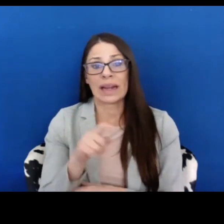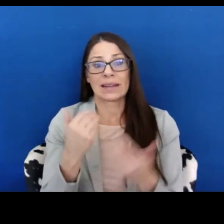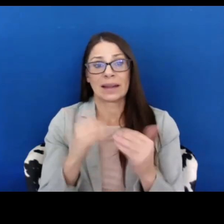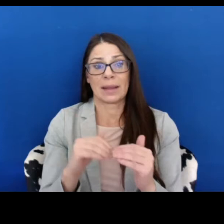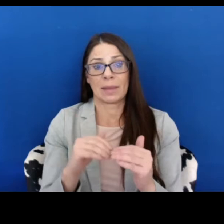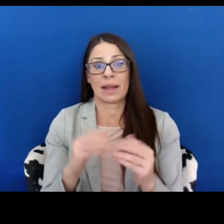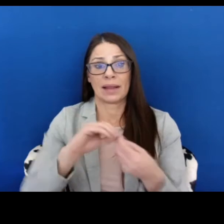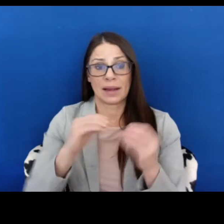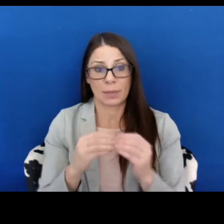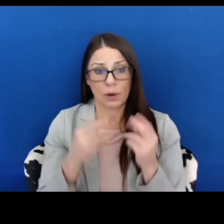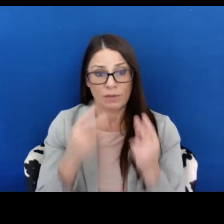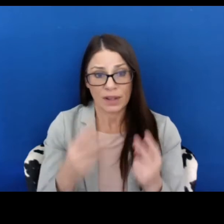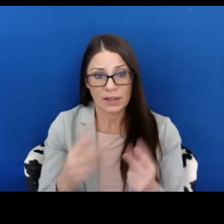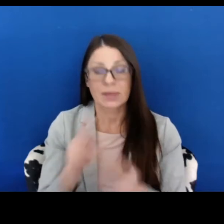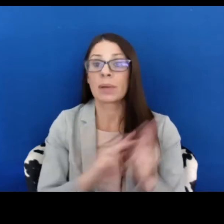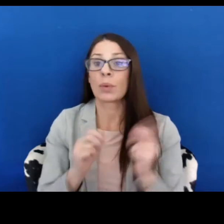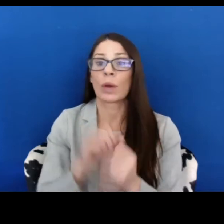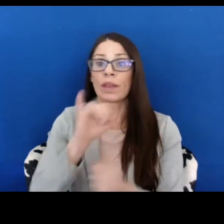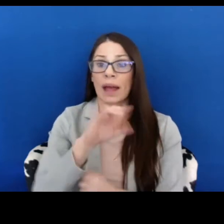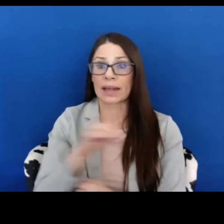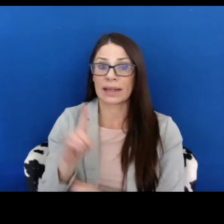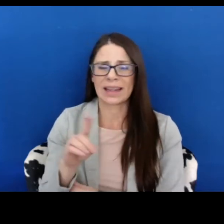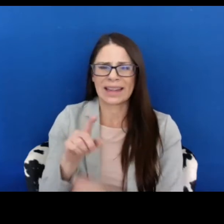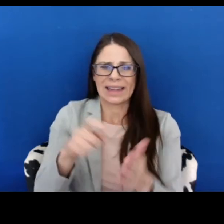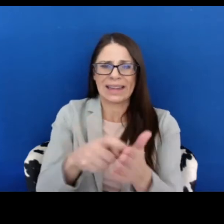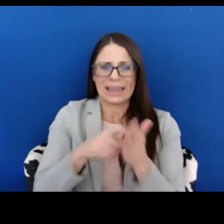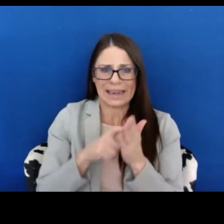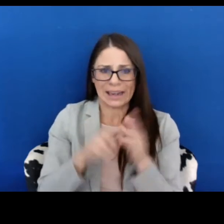15:25:20 Patients with intellectual disabilities need someone there with them in order to communicate